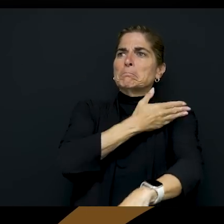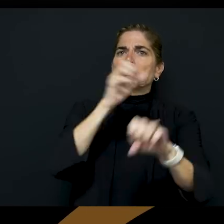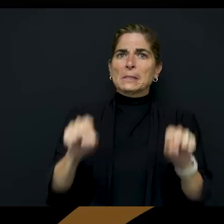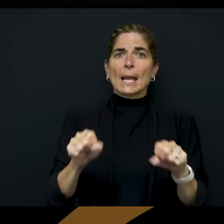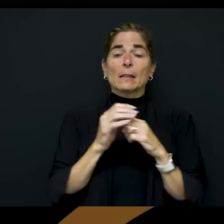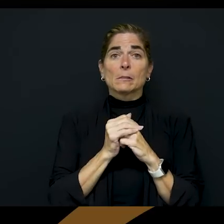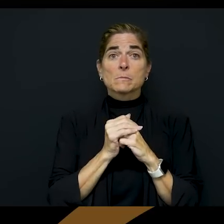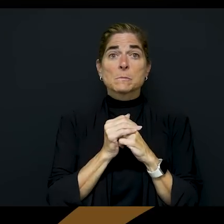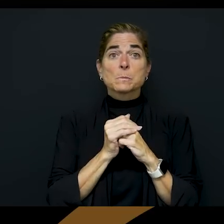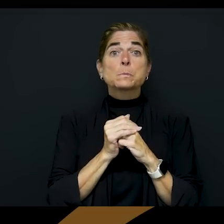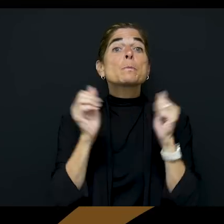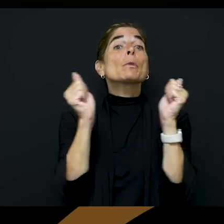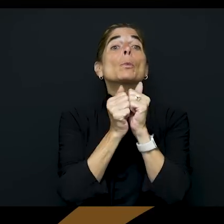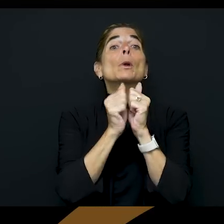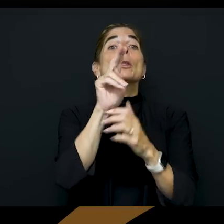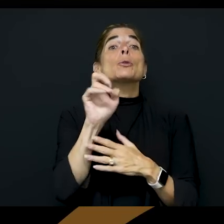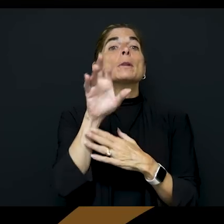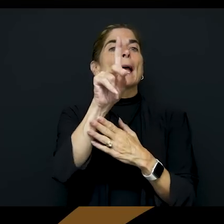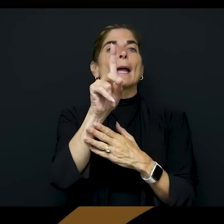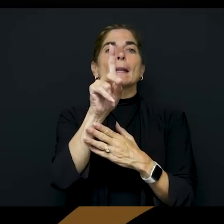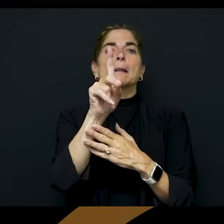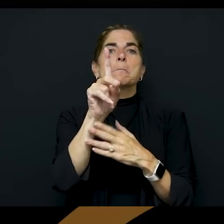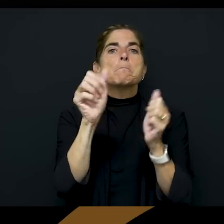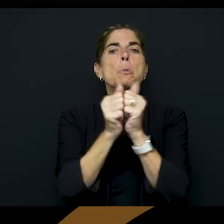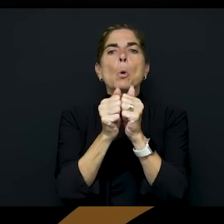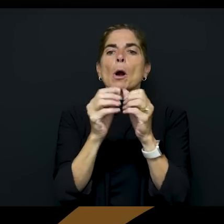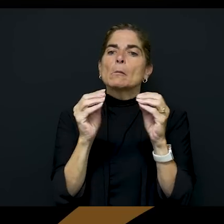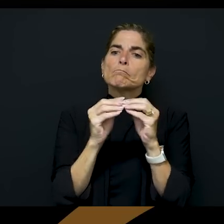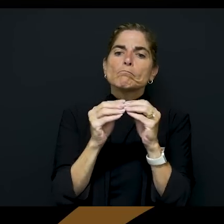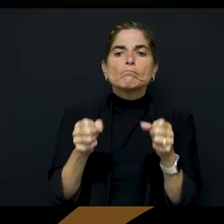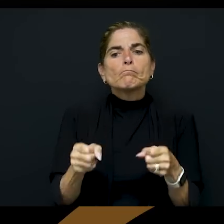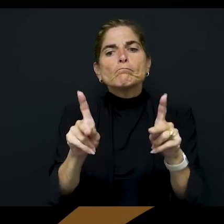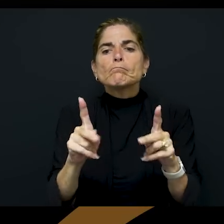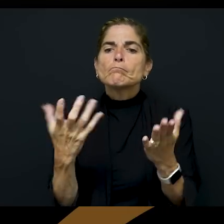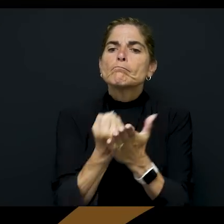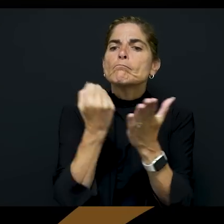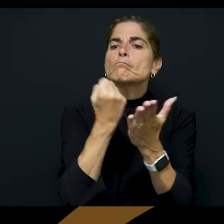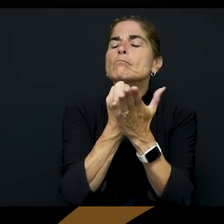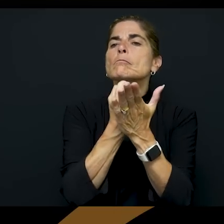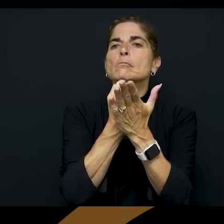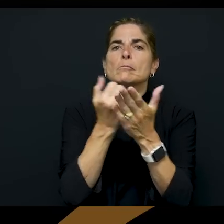With United taking more maybe innovative steps beyond United the changes could ripple.